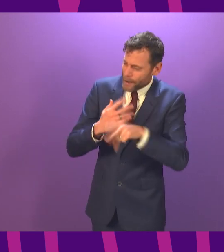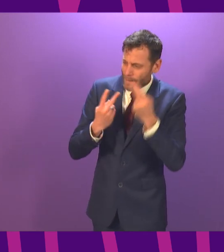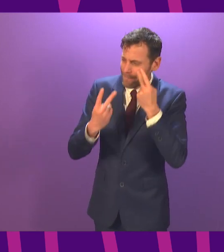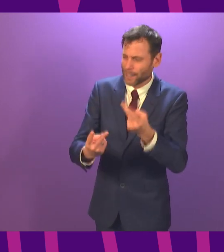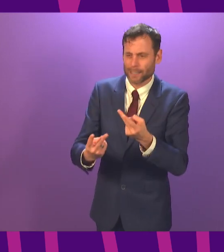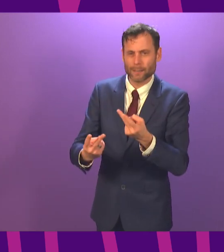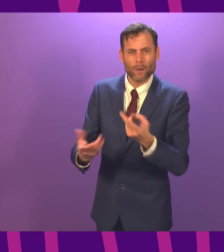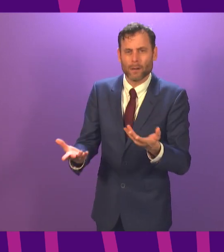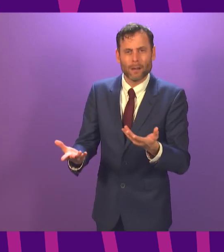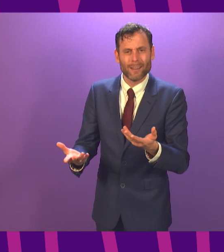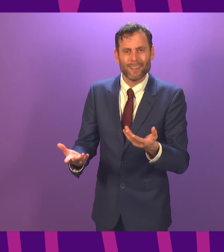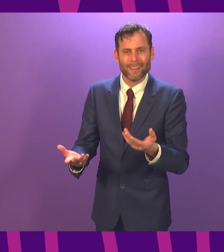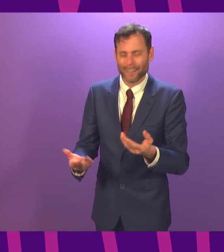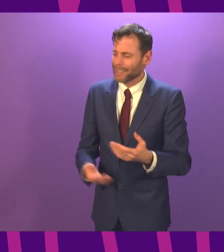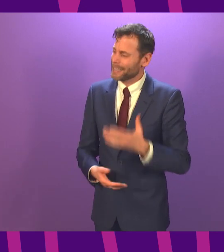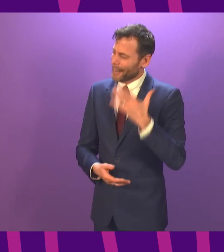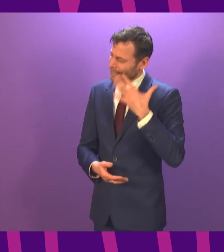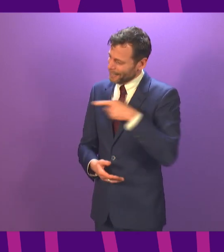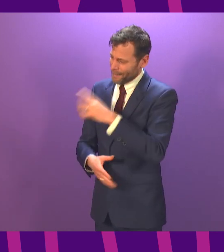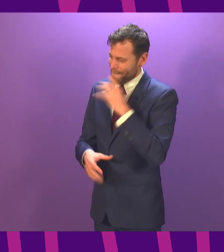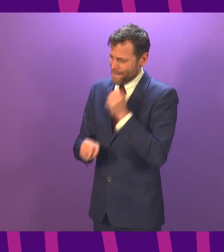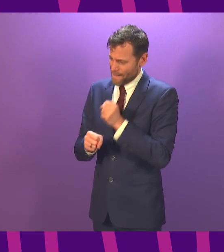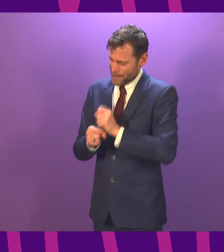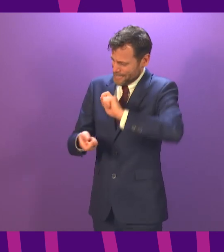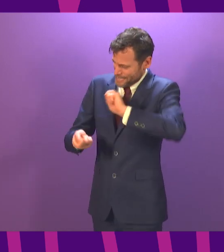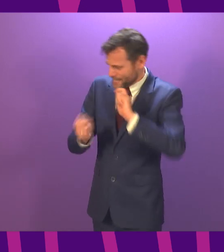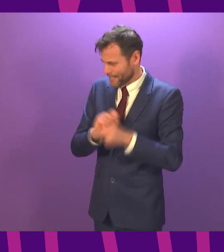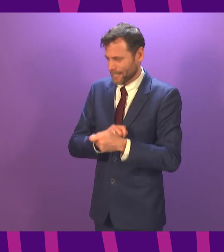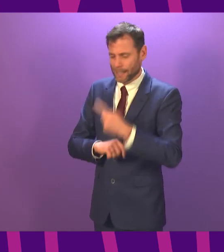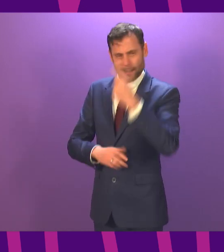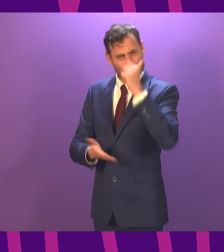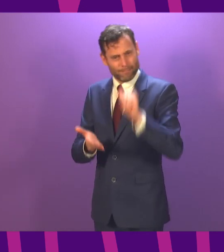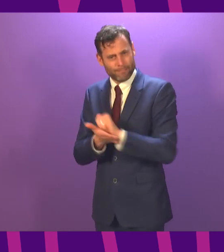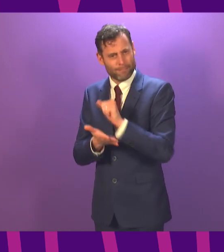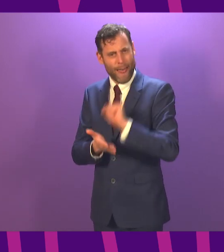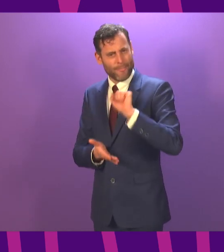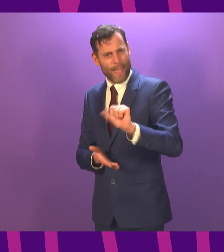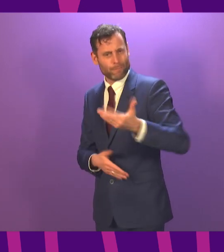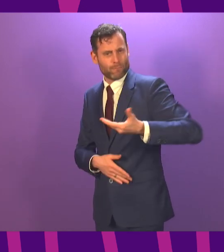findings in the publication of the new care home guidance? Should effective infection